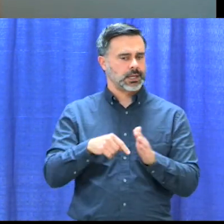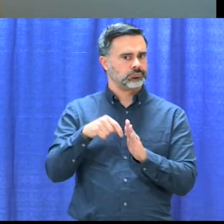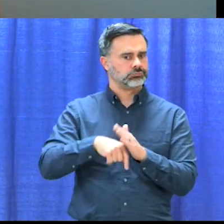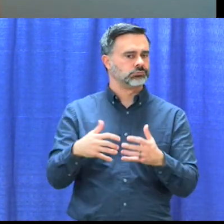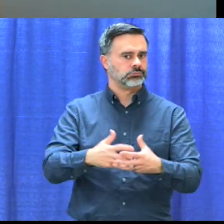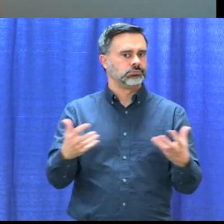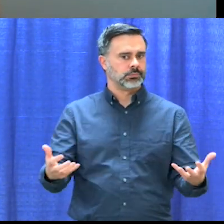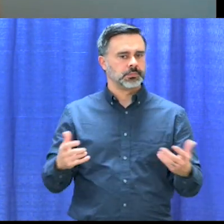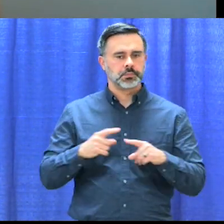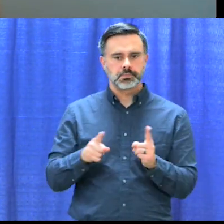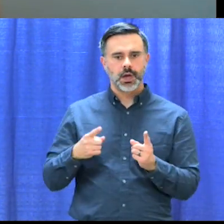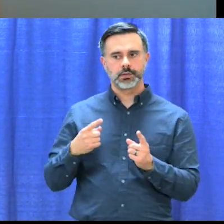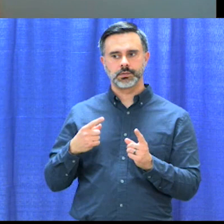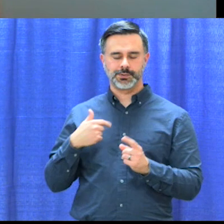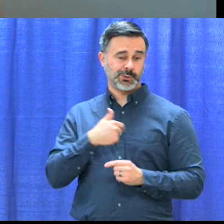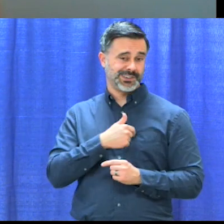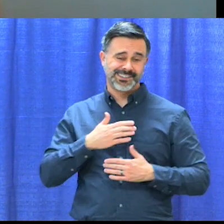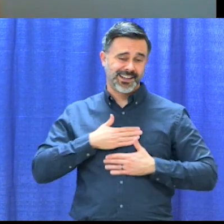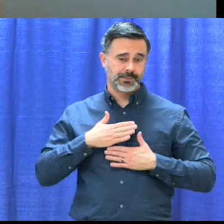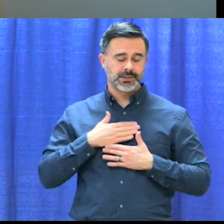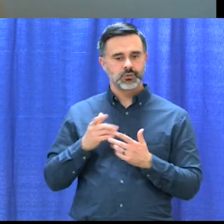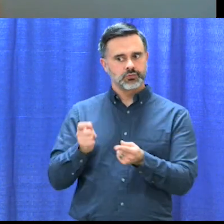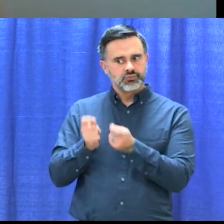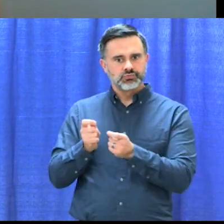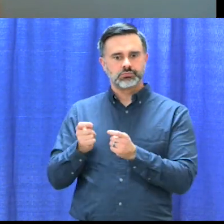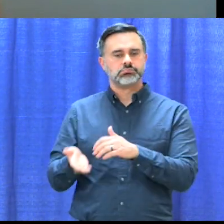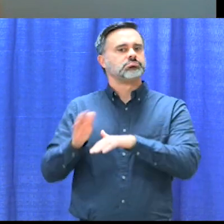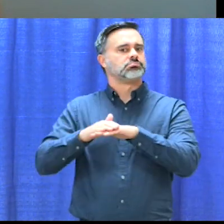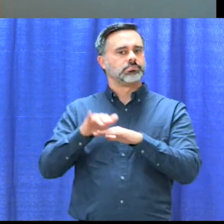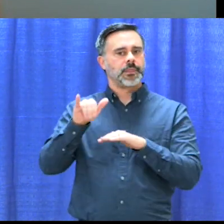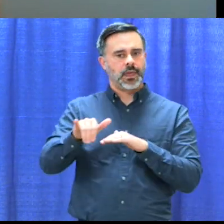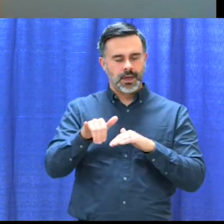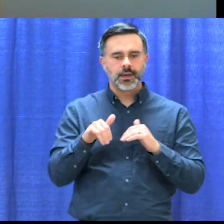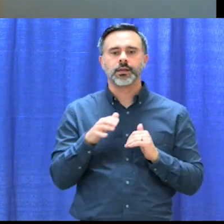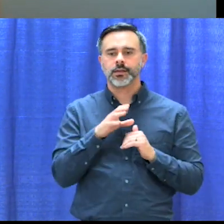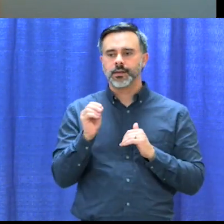to report that we are augmenting that support and bring our total contributions to California